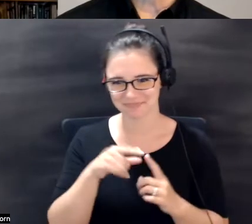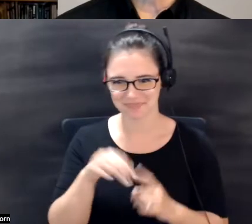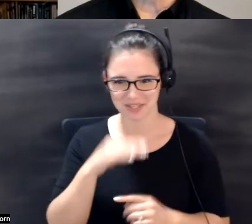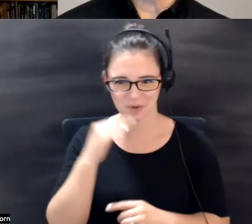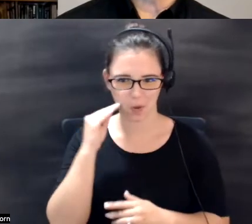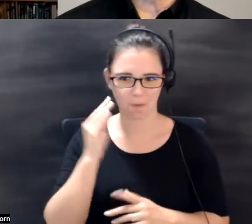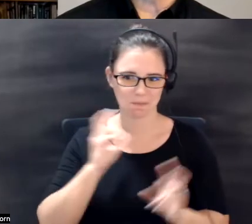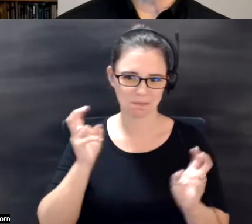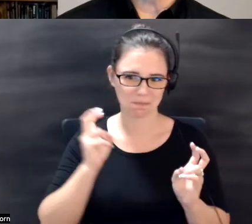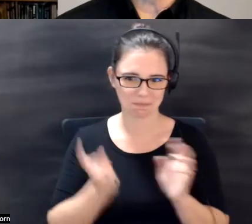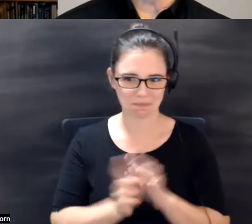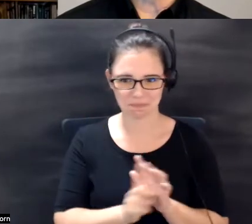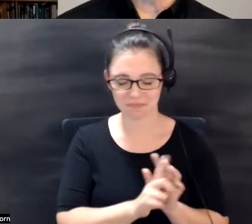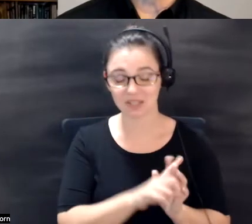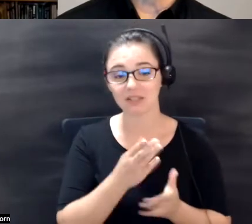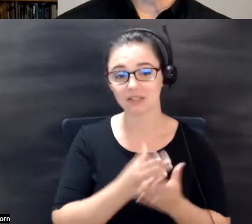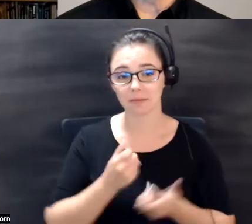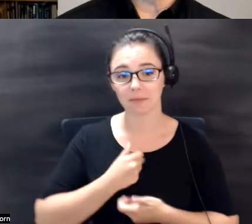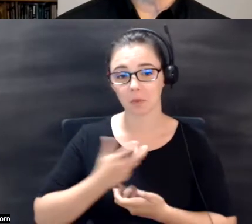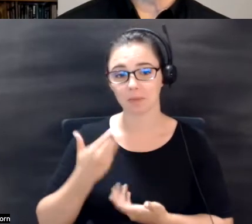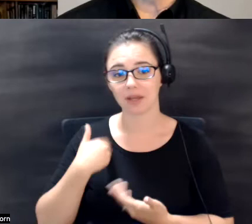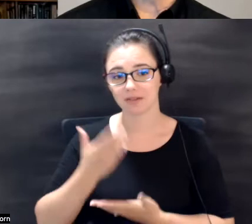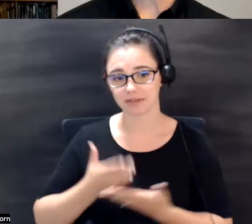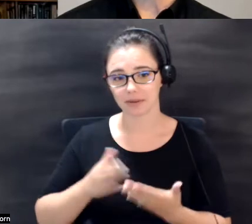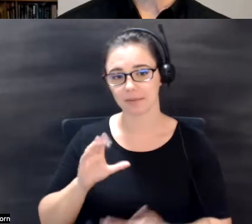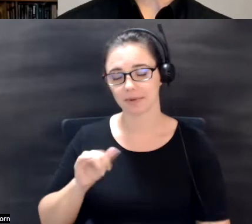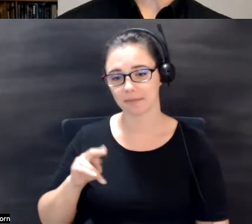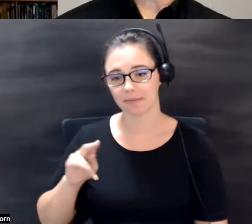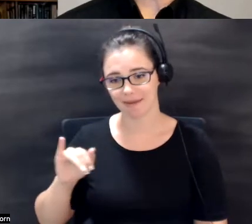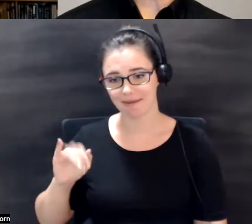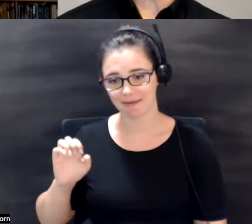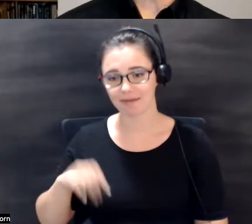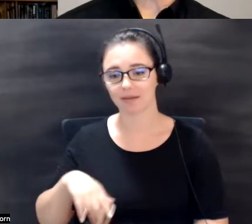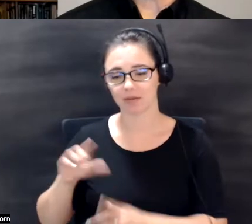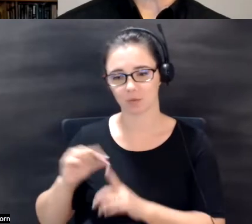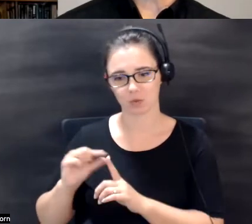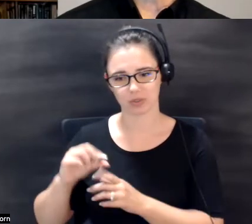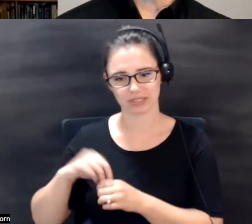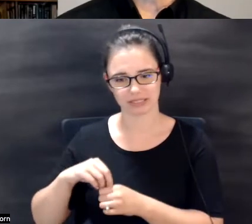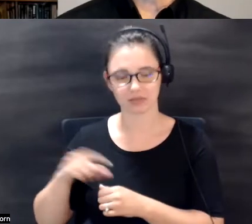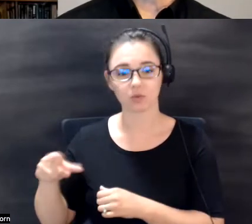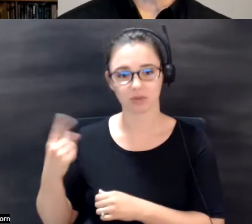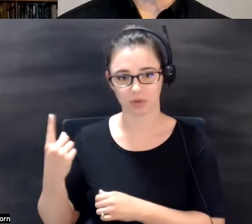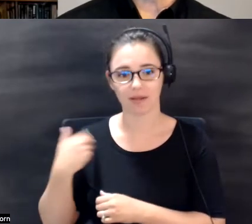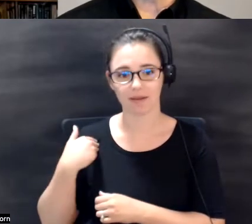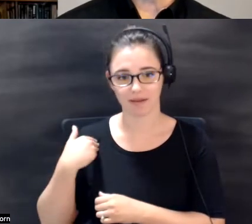some of some of the poems also have some Kamai words in them so uh this one does it has which